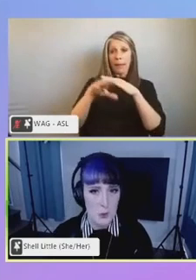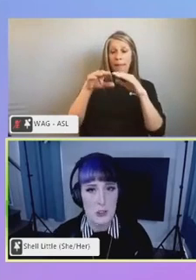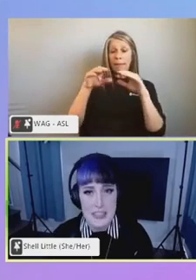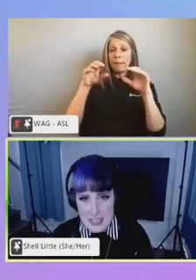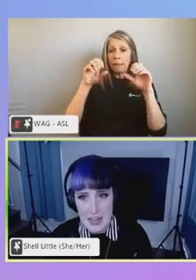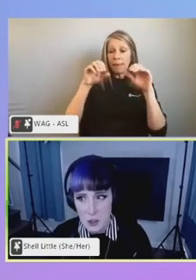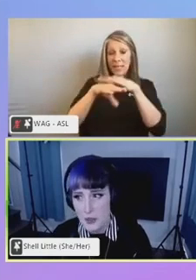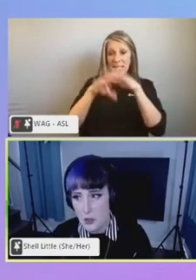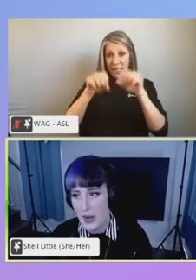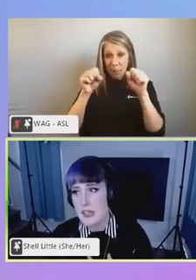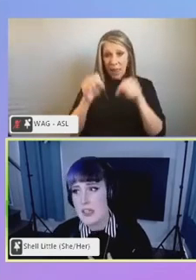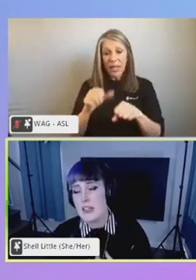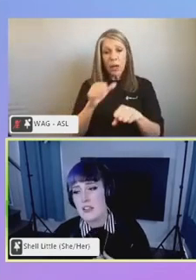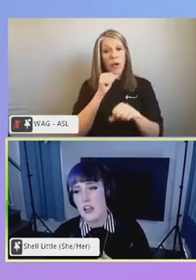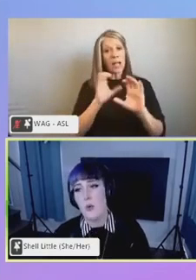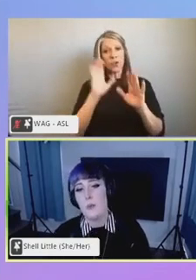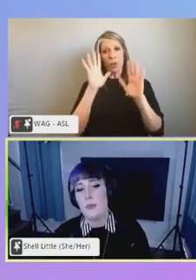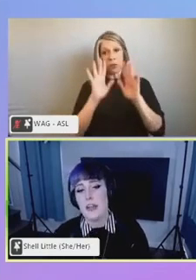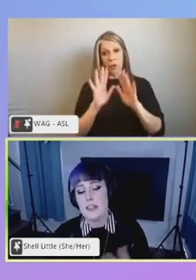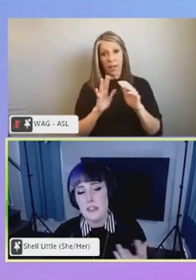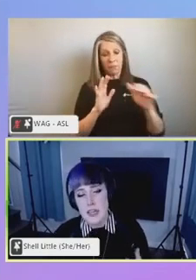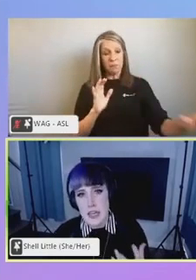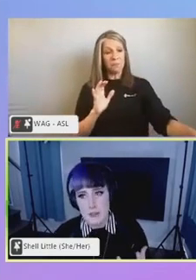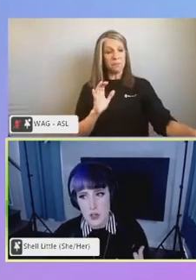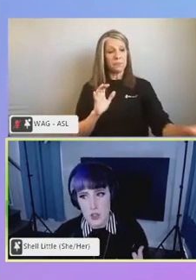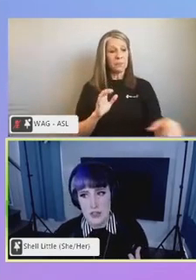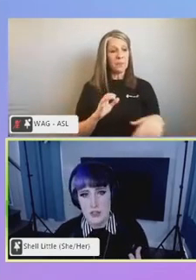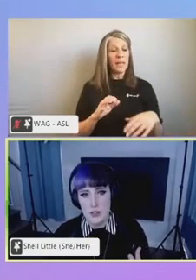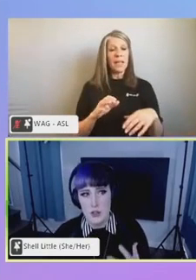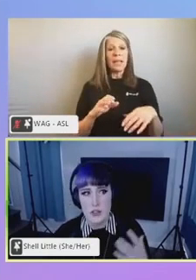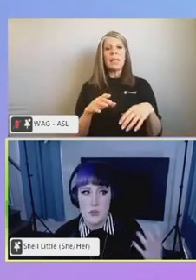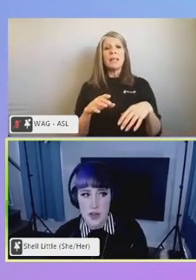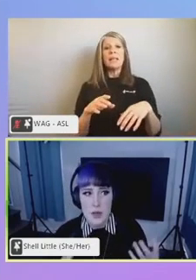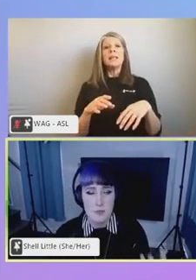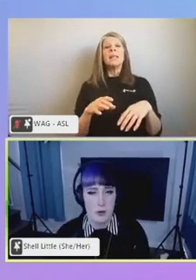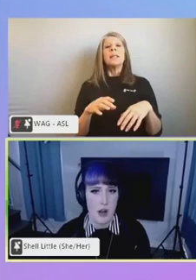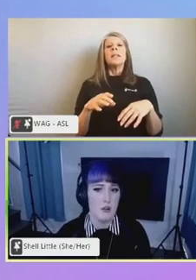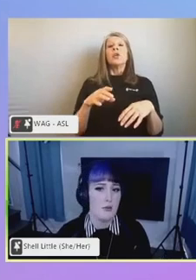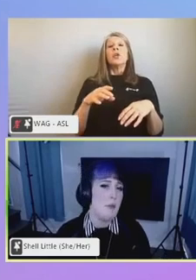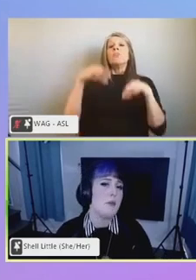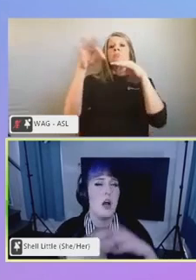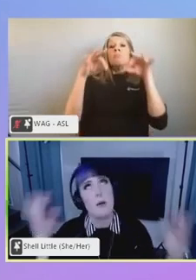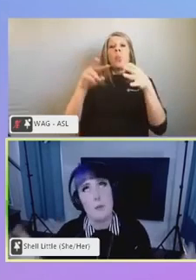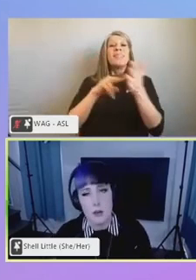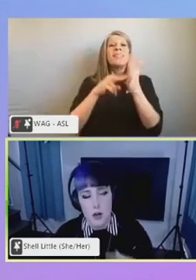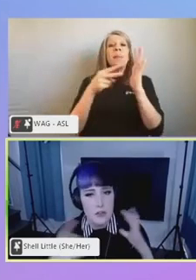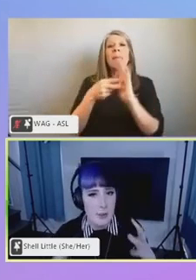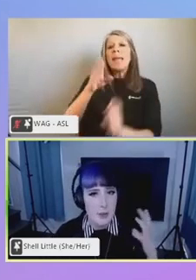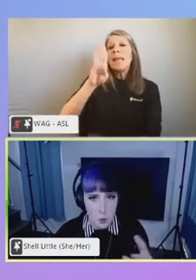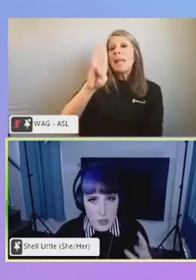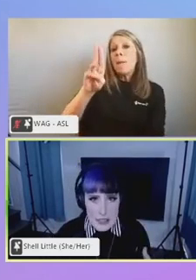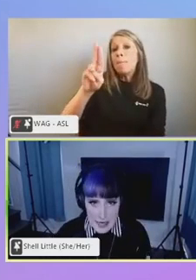statement, we are not doing great. But specifically, people in accessibility, and feel like are